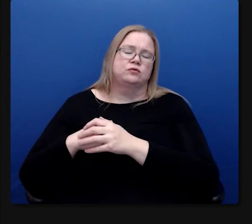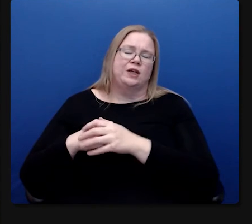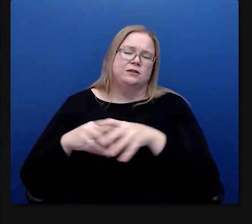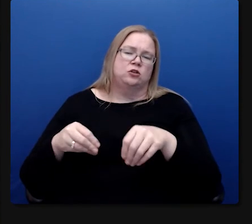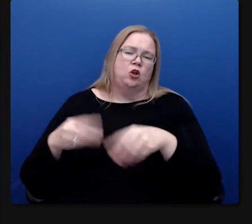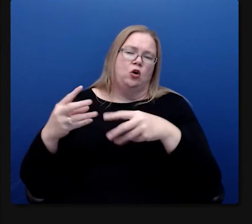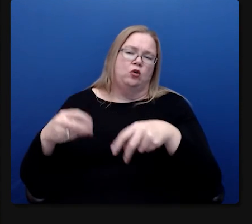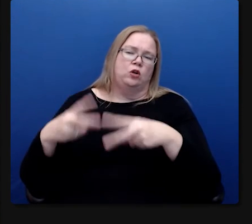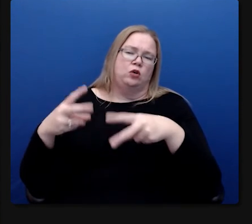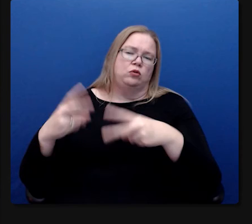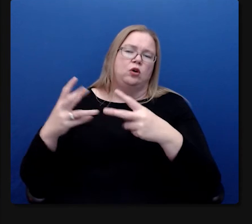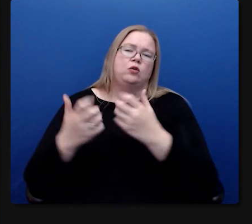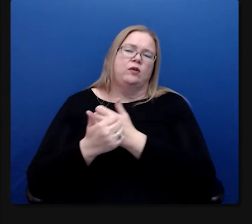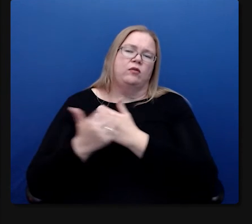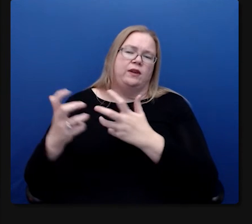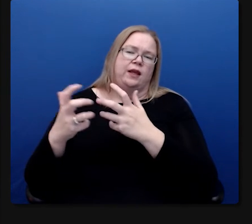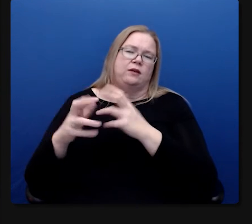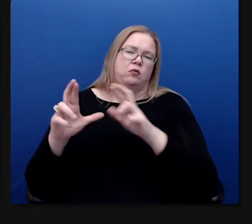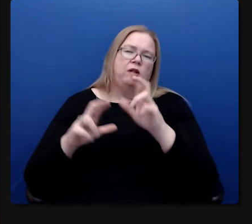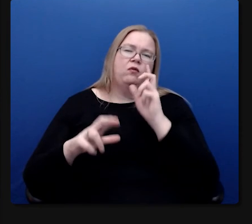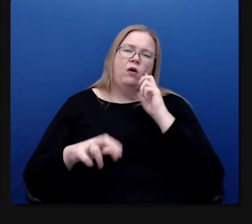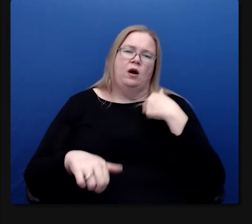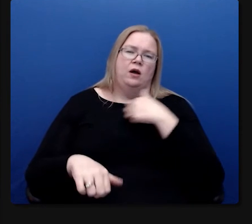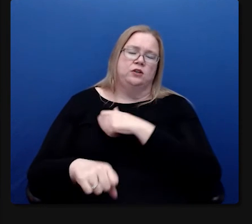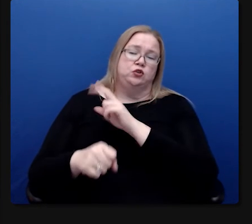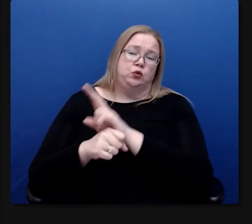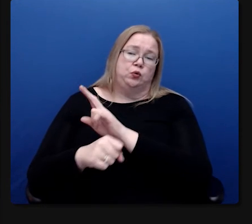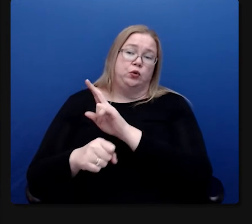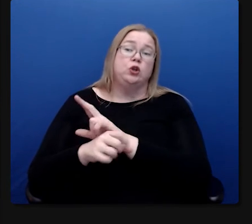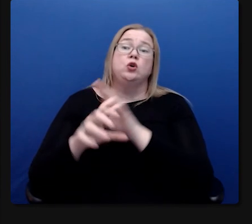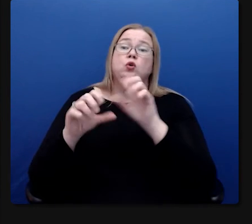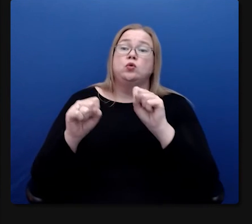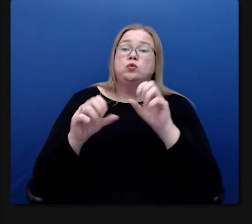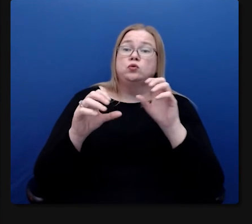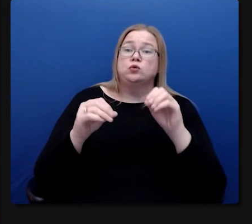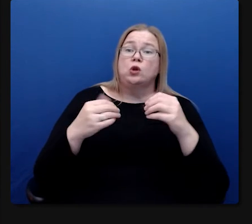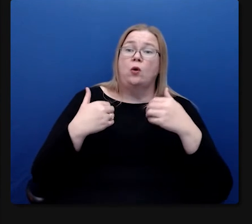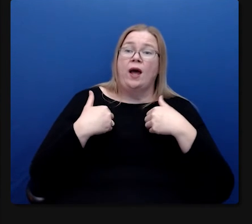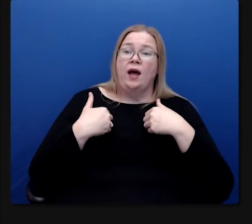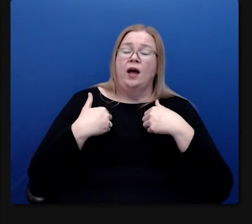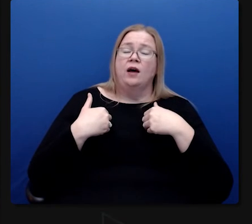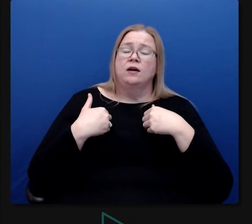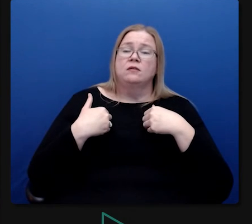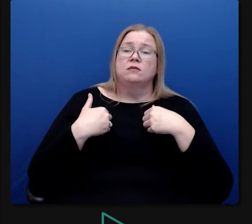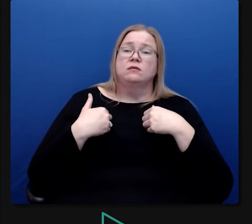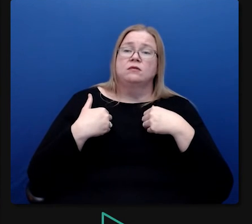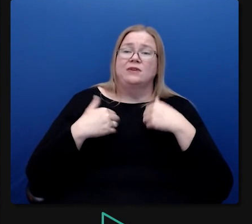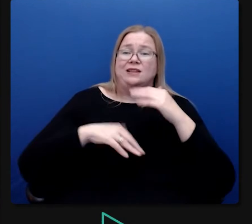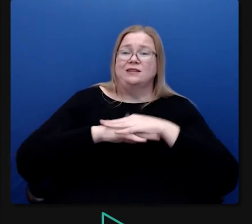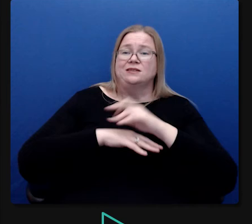as it loads files and get things ready for us to use it. So we've got our, we have on the desktop,